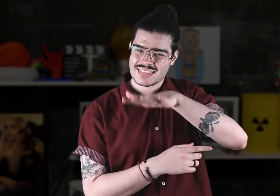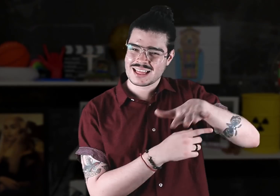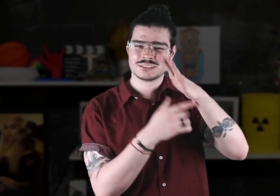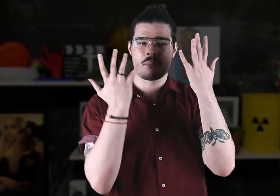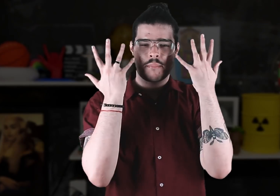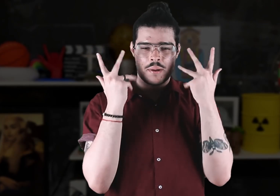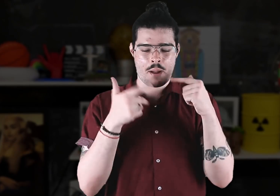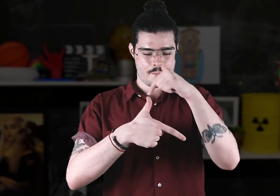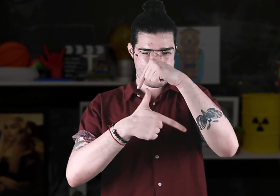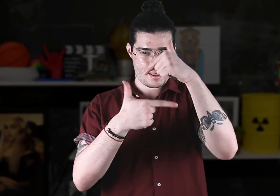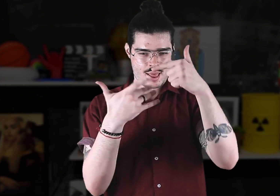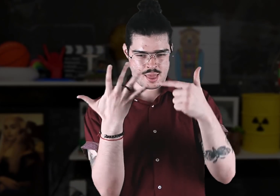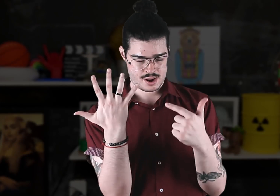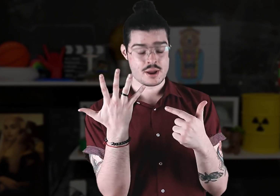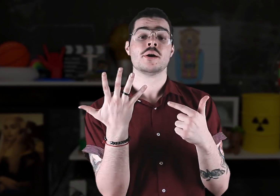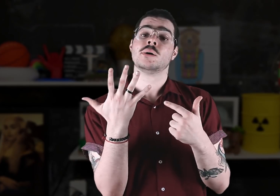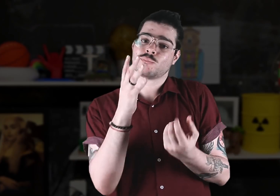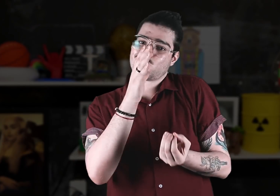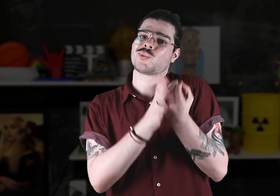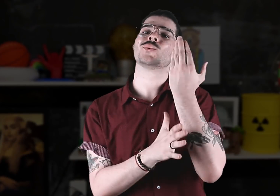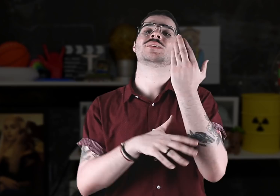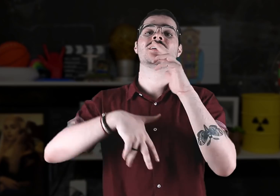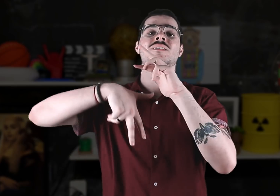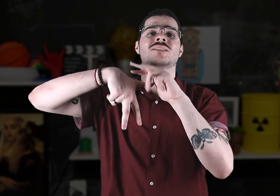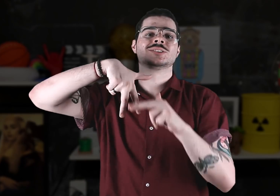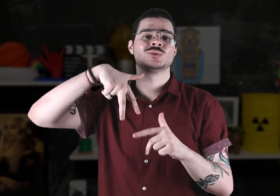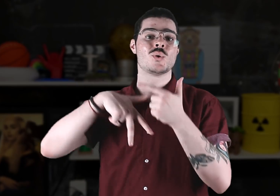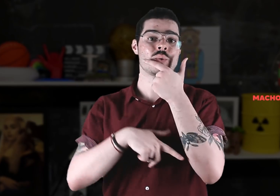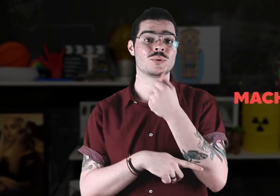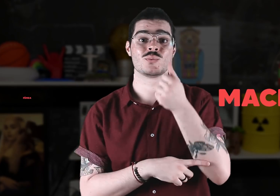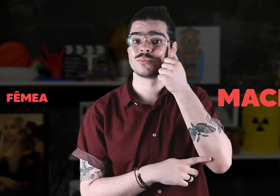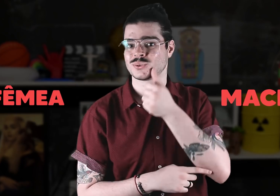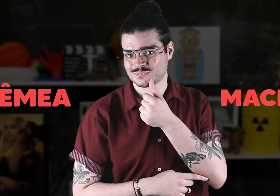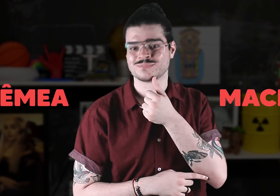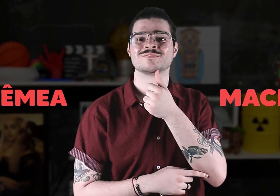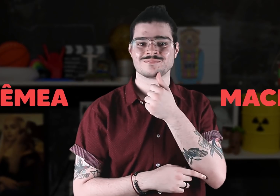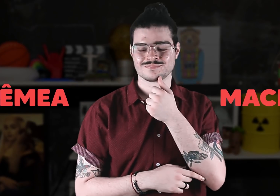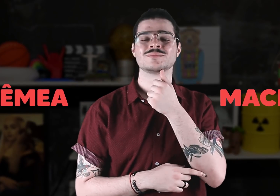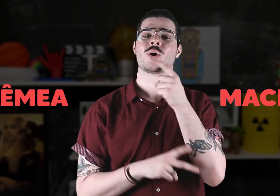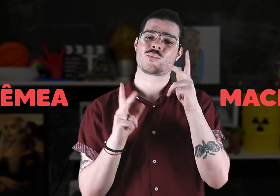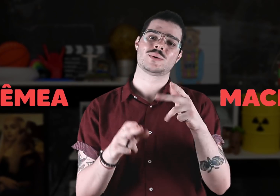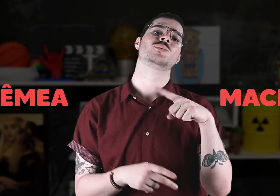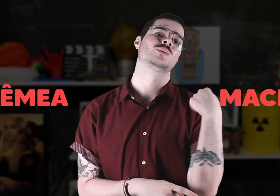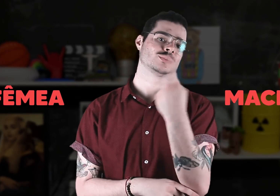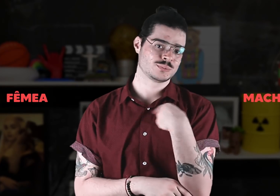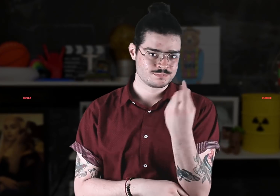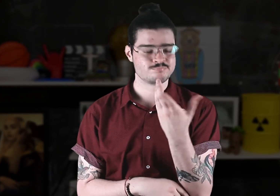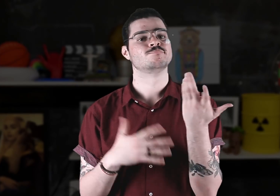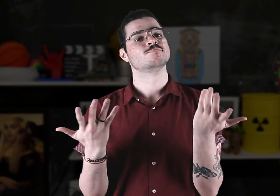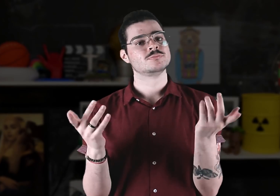some of them already have a sex denomination, male and female, like us,